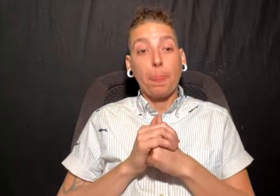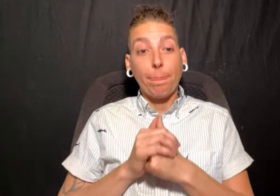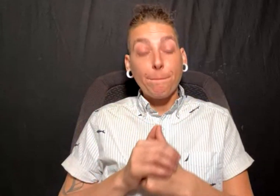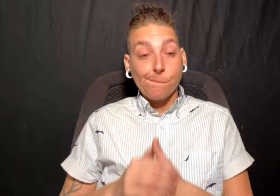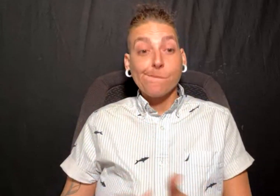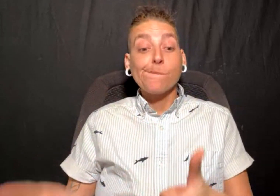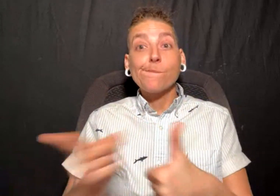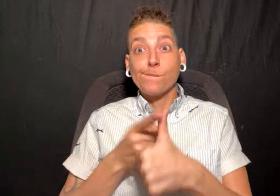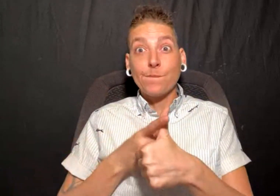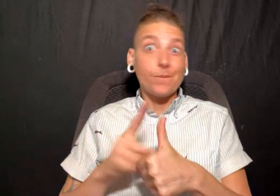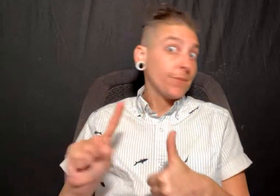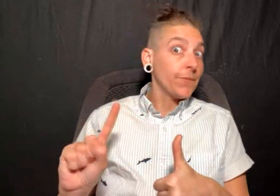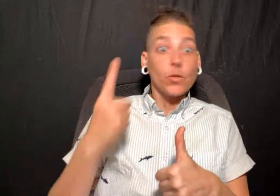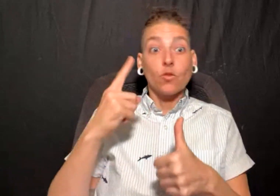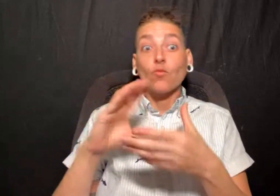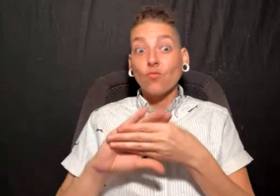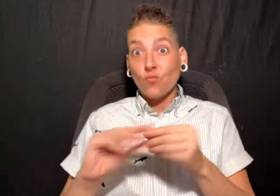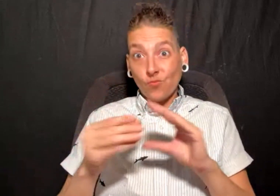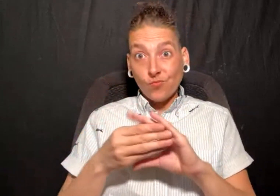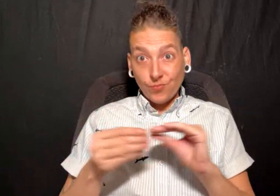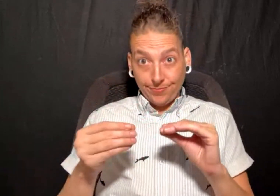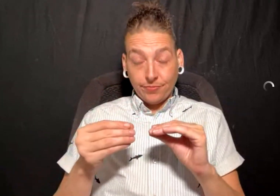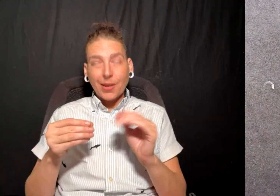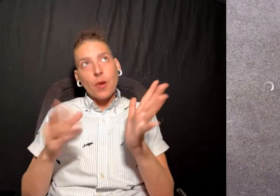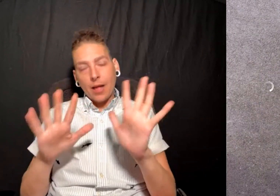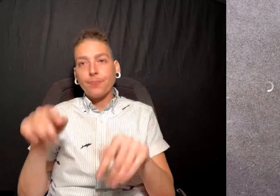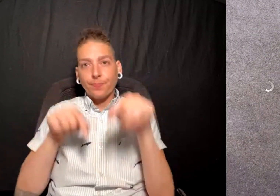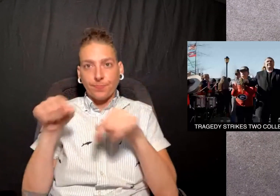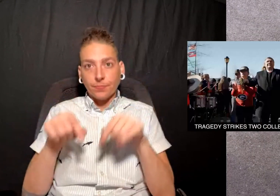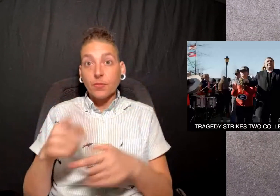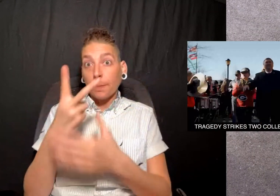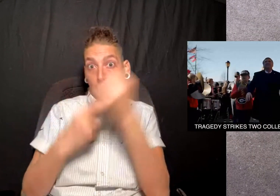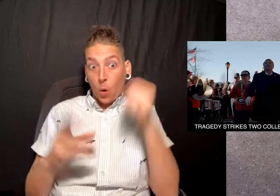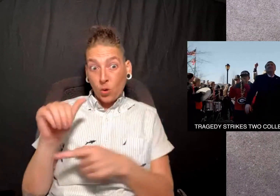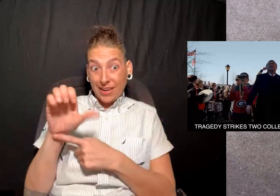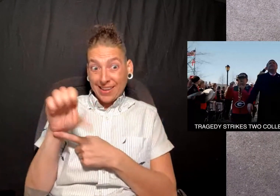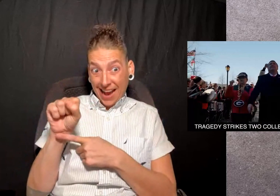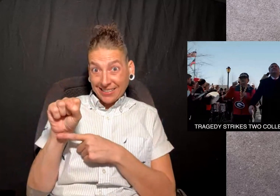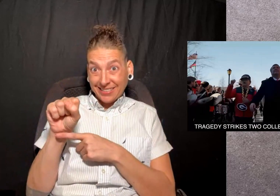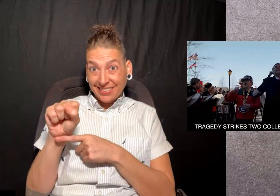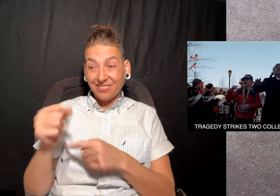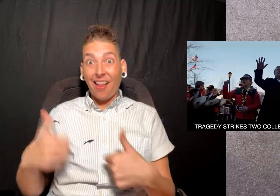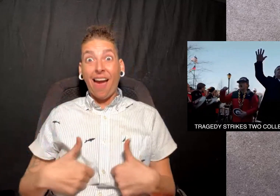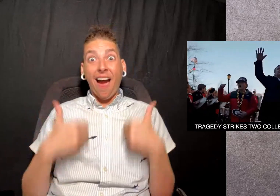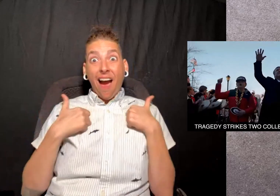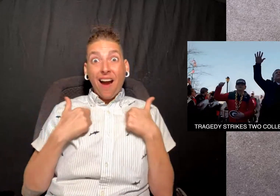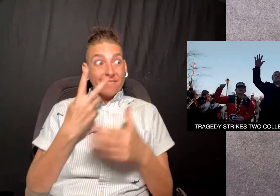the first story well let me back up in both cases lives were lost